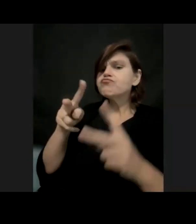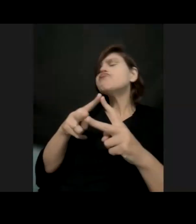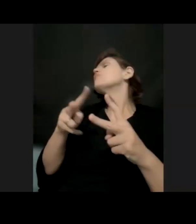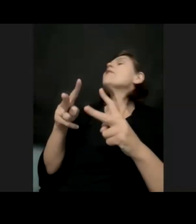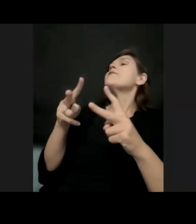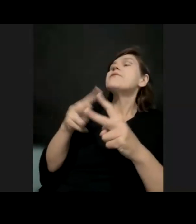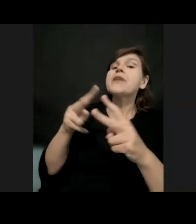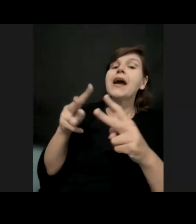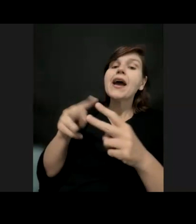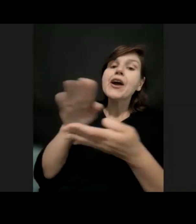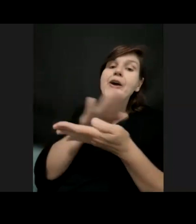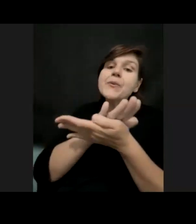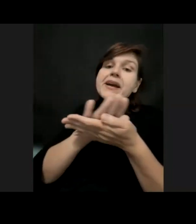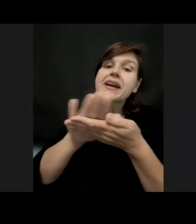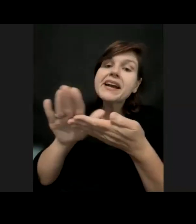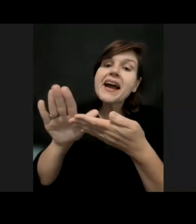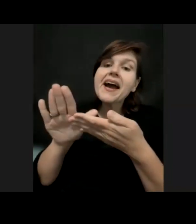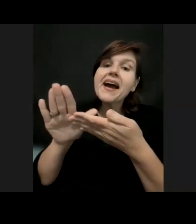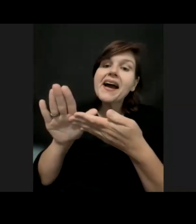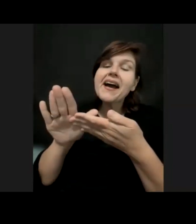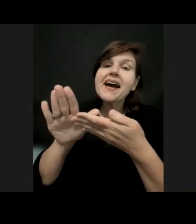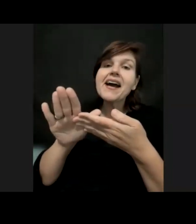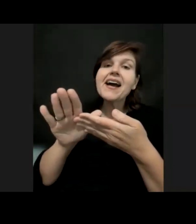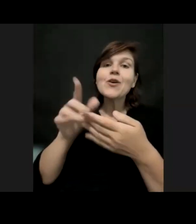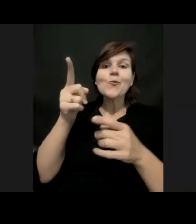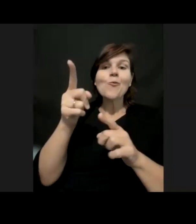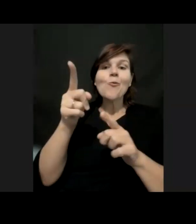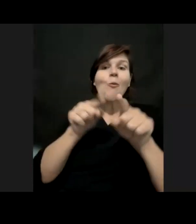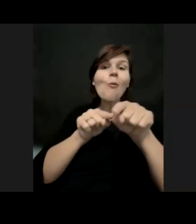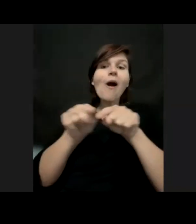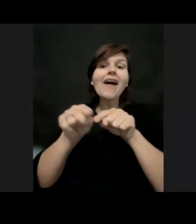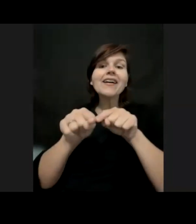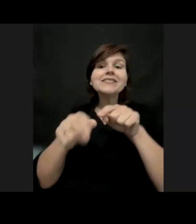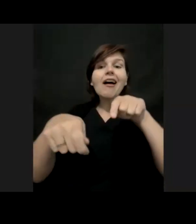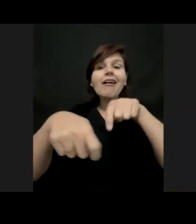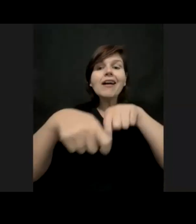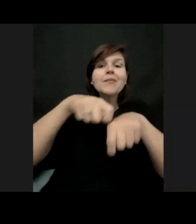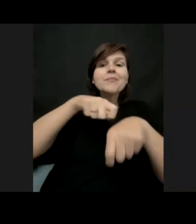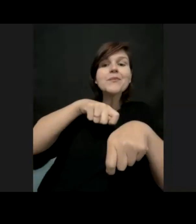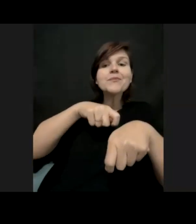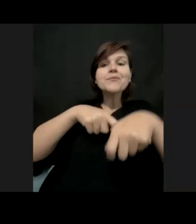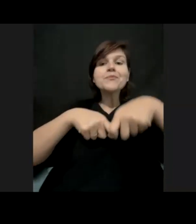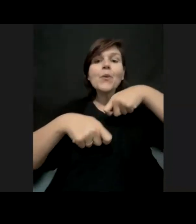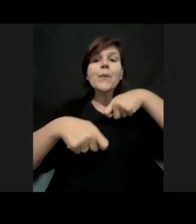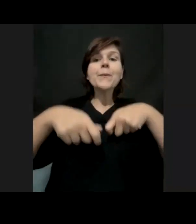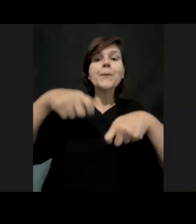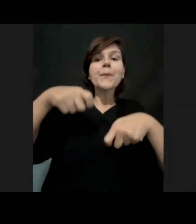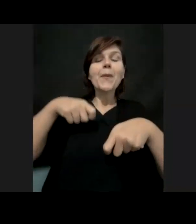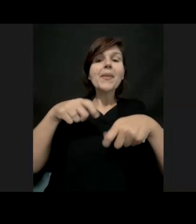He put one sock on each foot, and then he started to do a little dance.